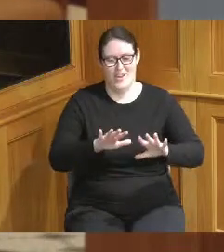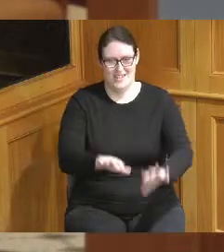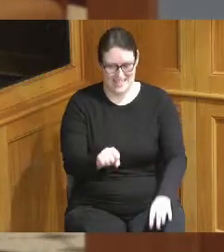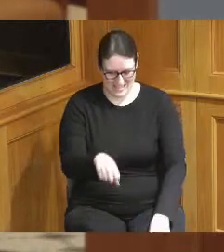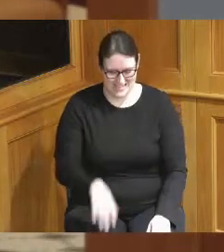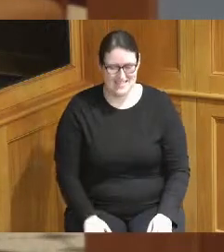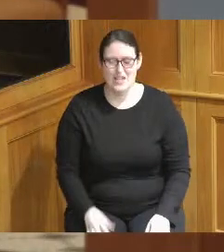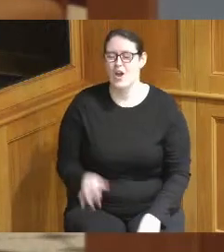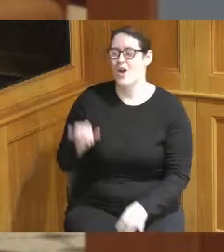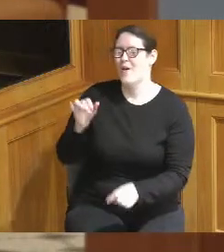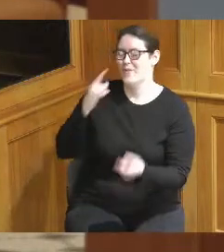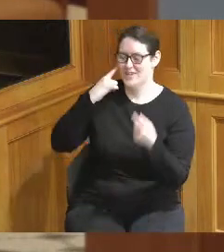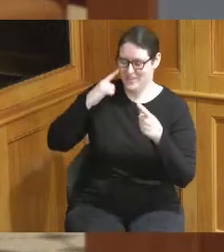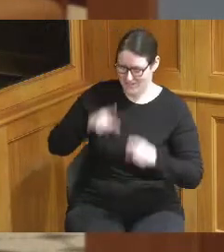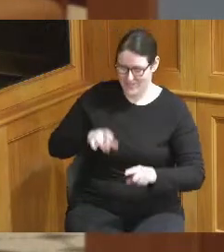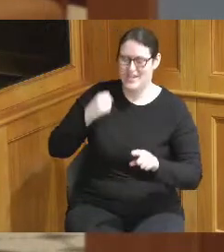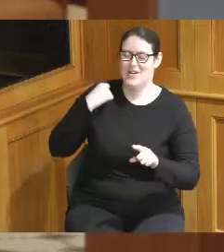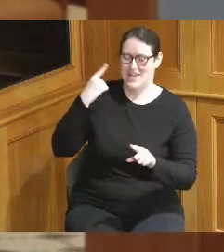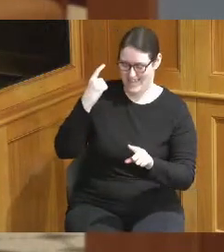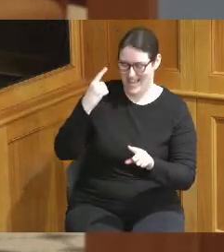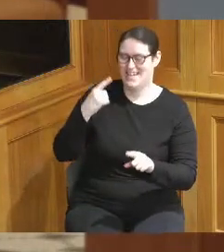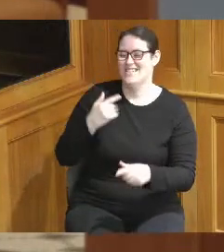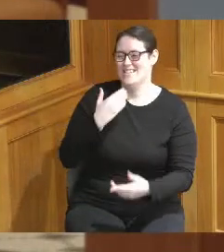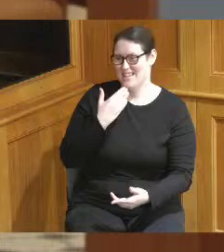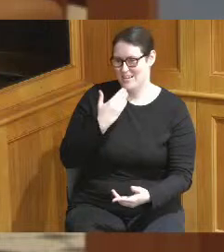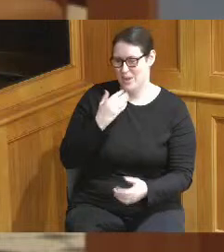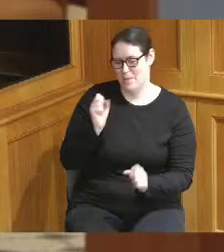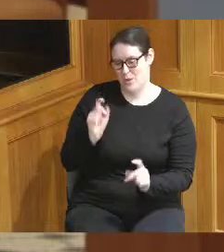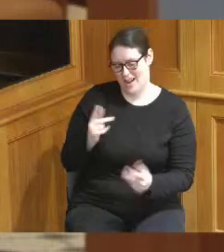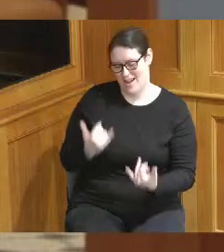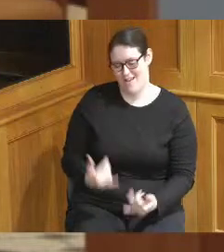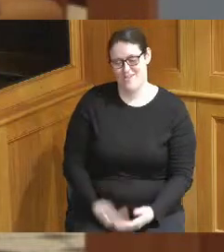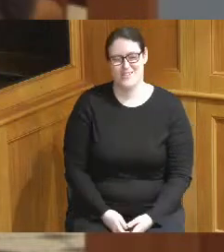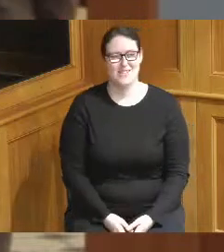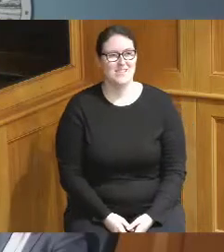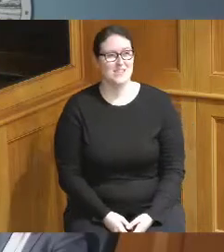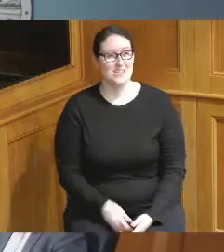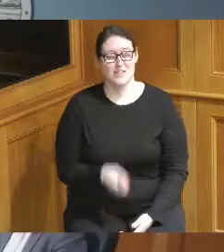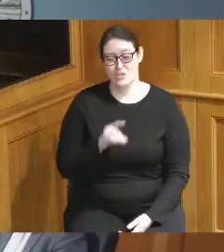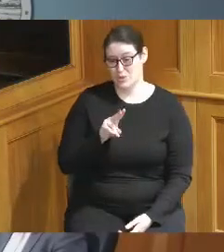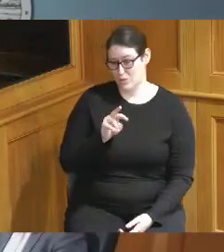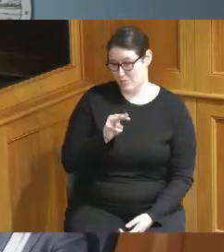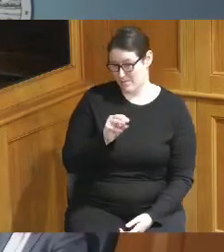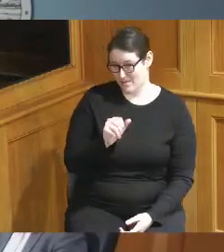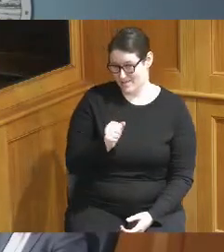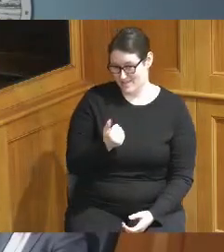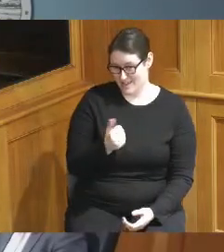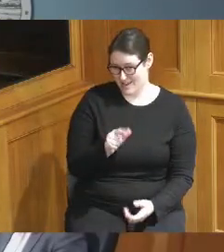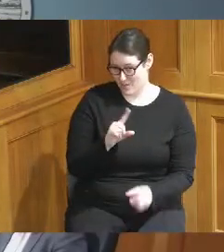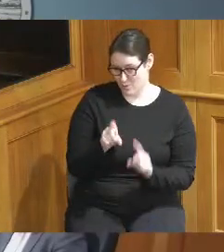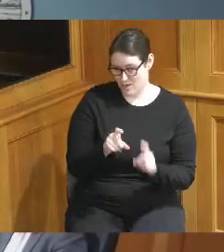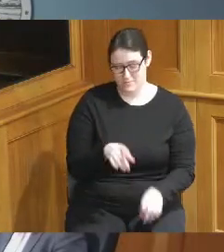of funding for implementation of the Inspire program 275,000 of which relates to grants and